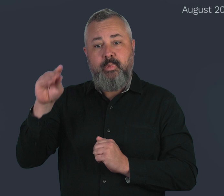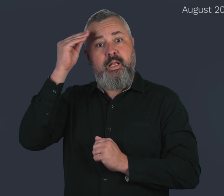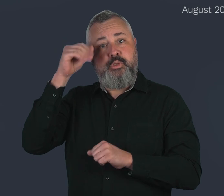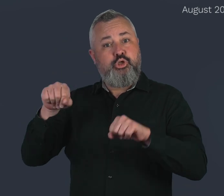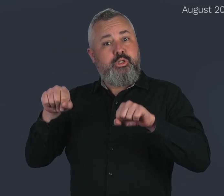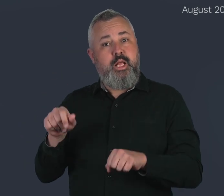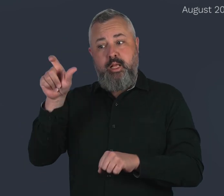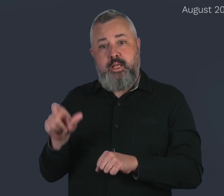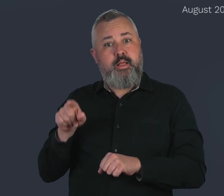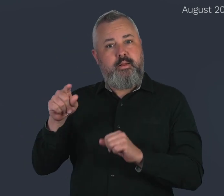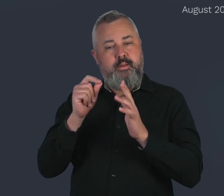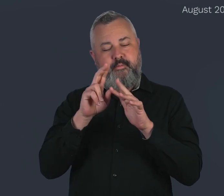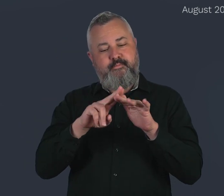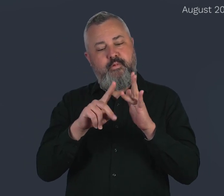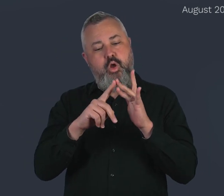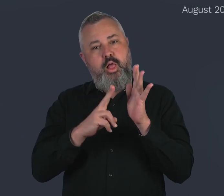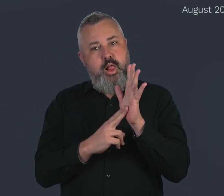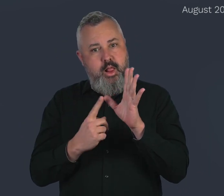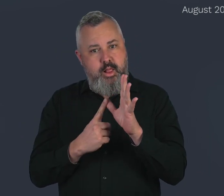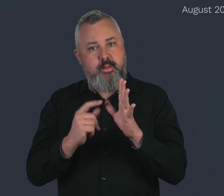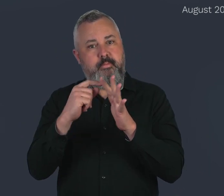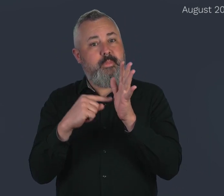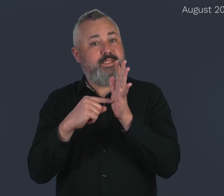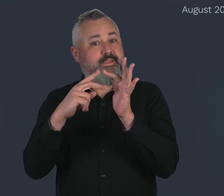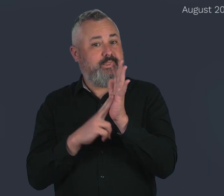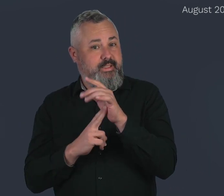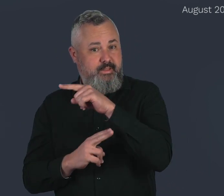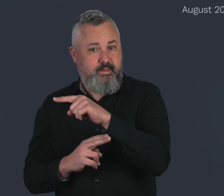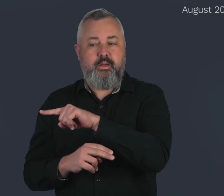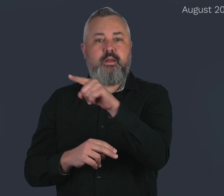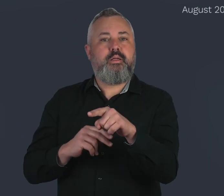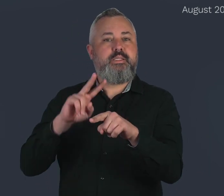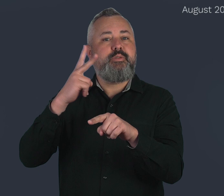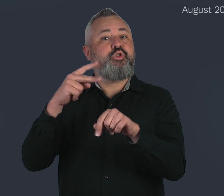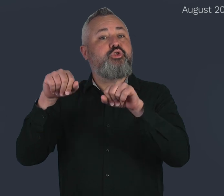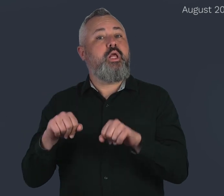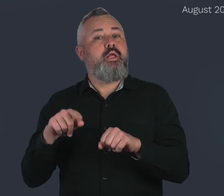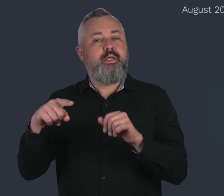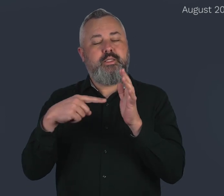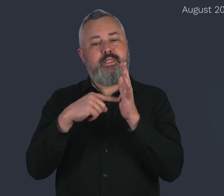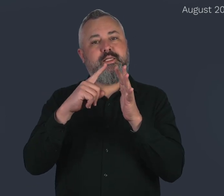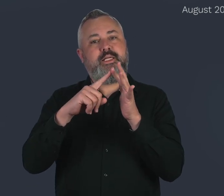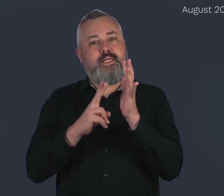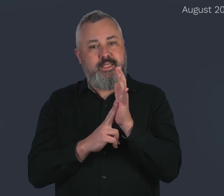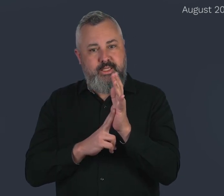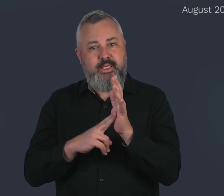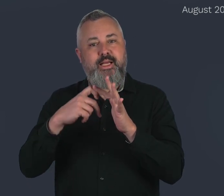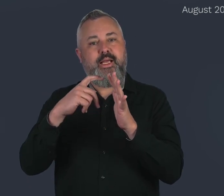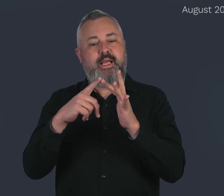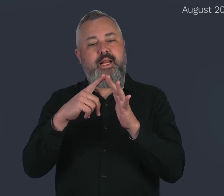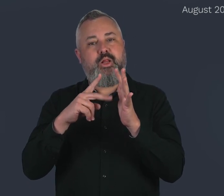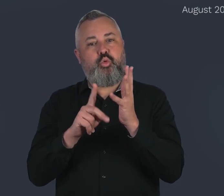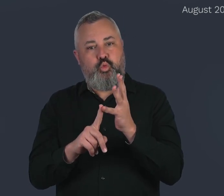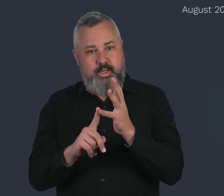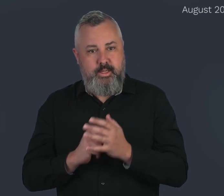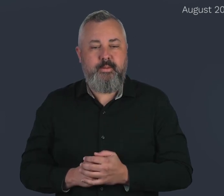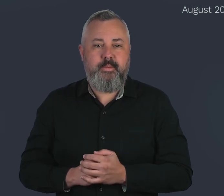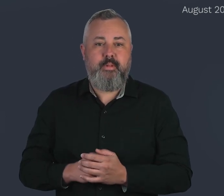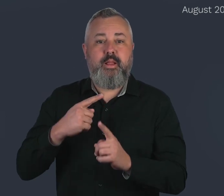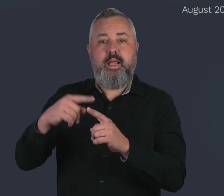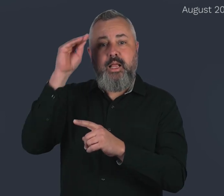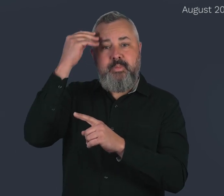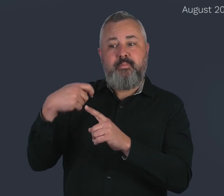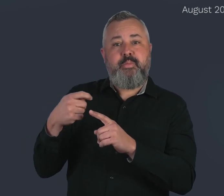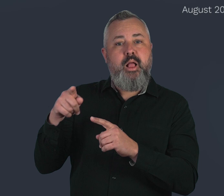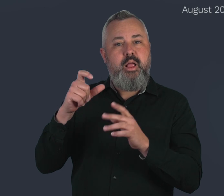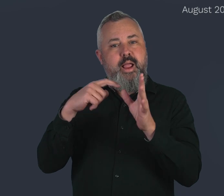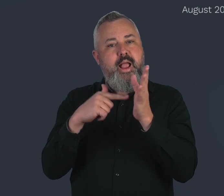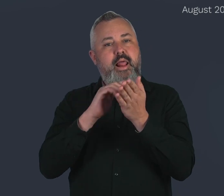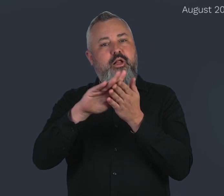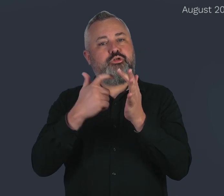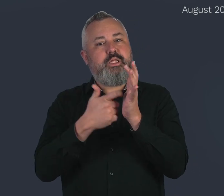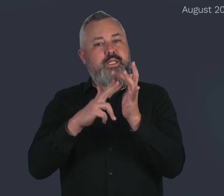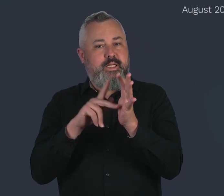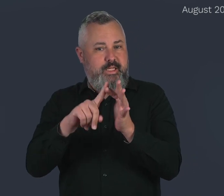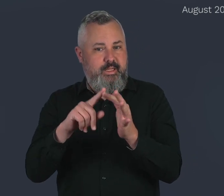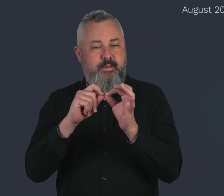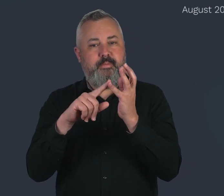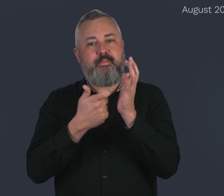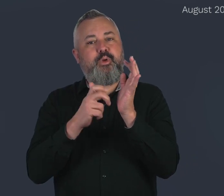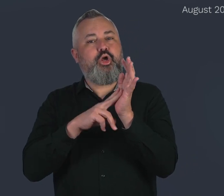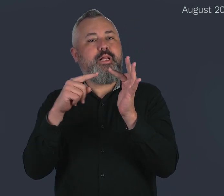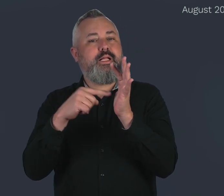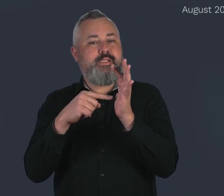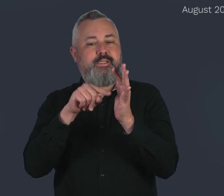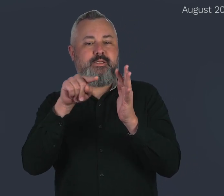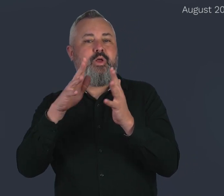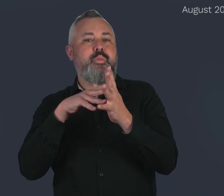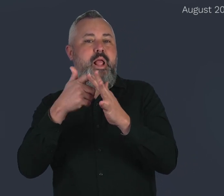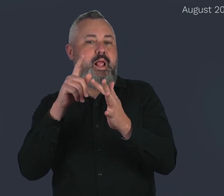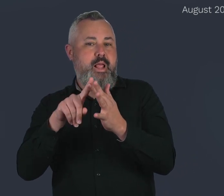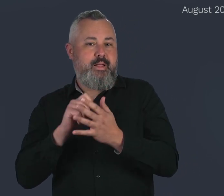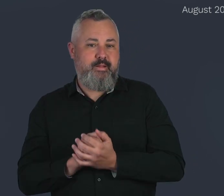Committee Chair Fiona Patten, Deputy Chair Tien Kieu and Committee Member Cathrine Burnett-Wake